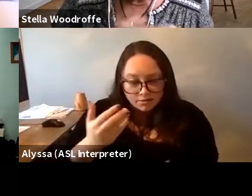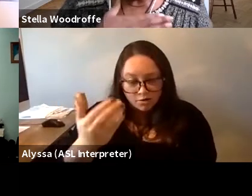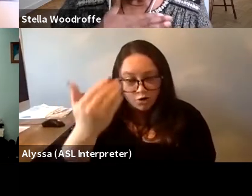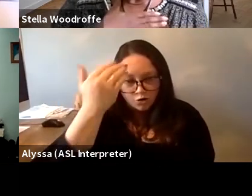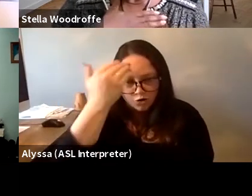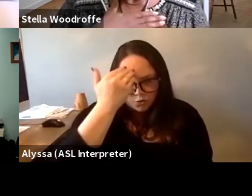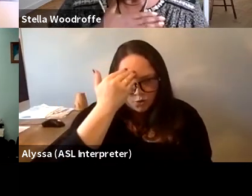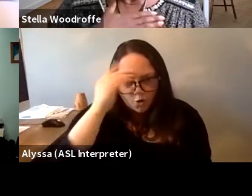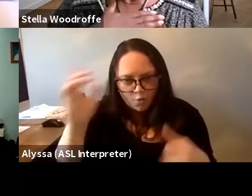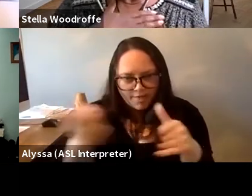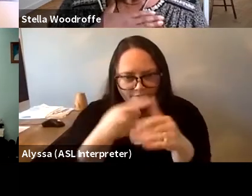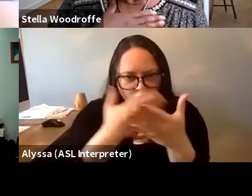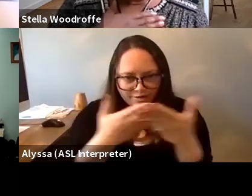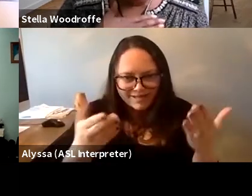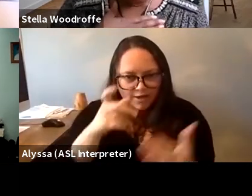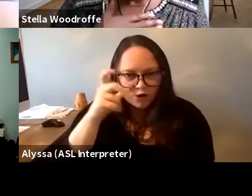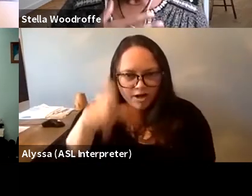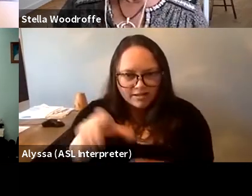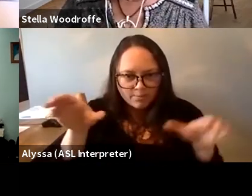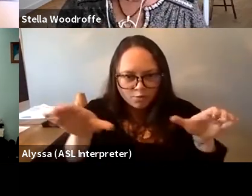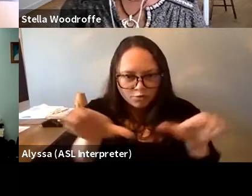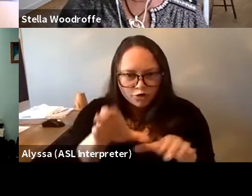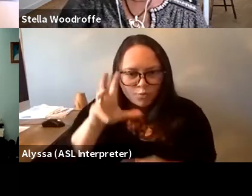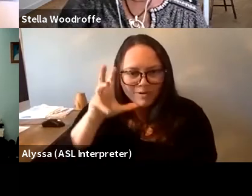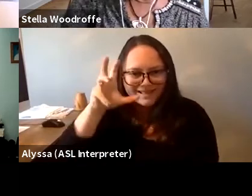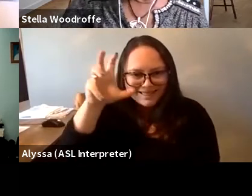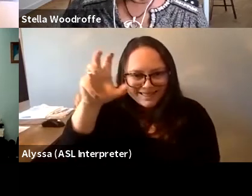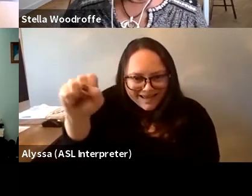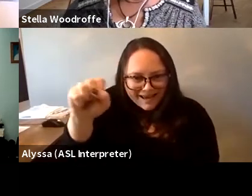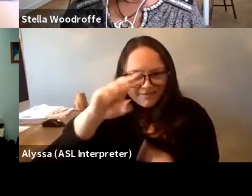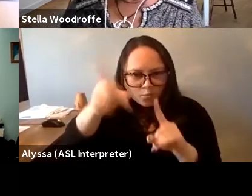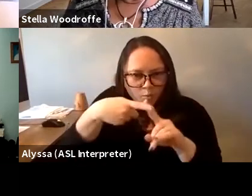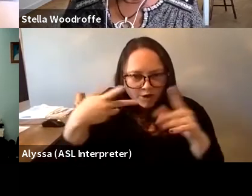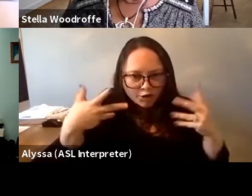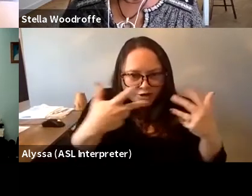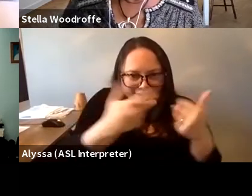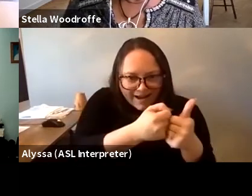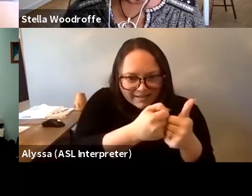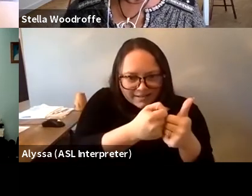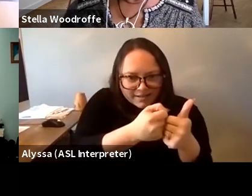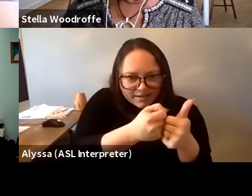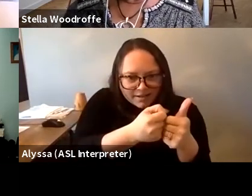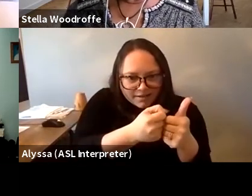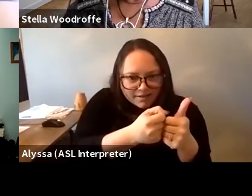Oh my gosh. Because he felt he needed to come. He needed to come tell us